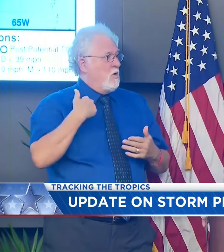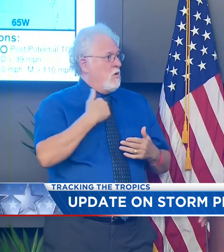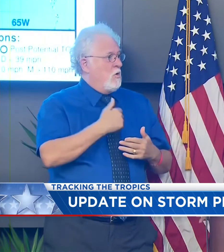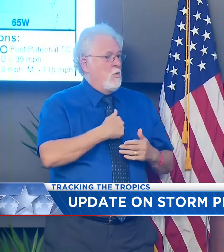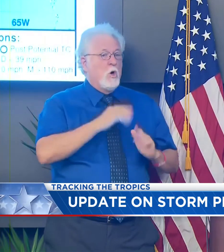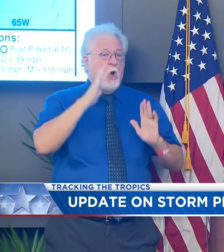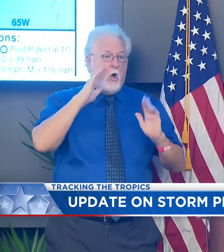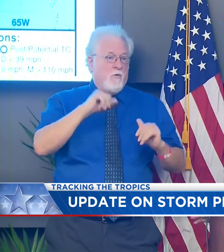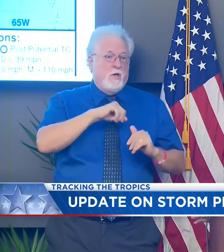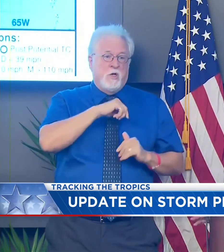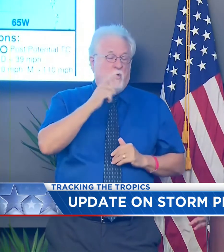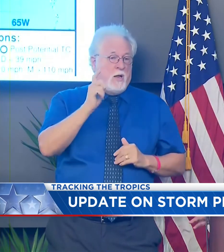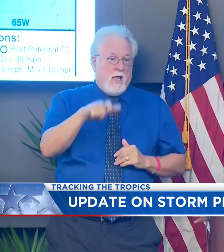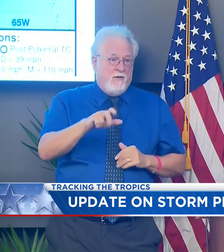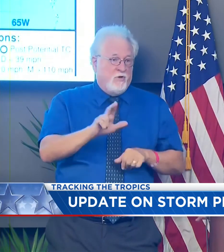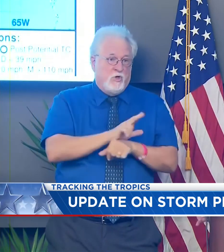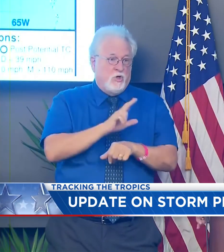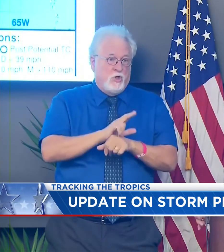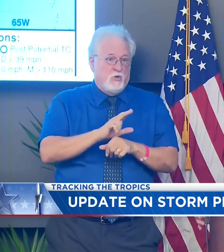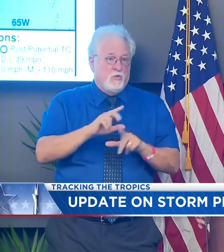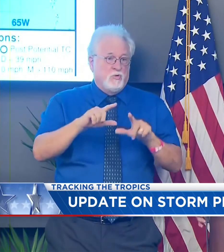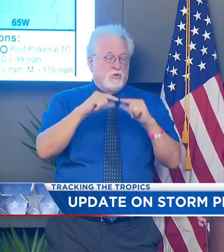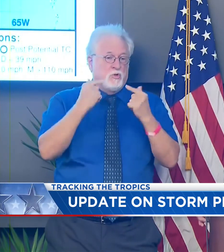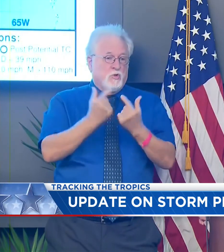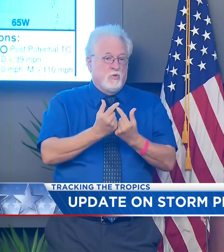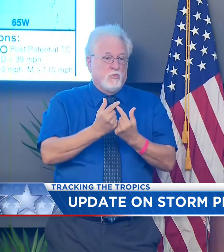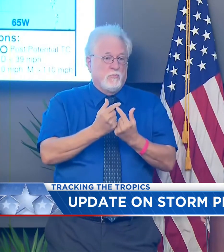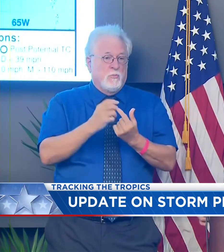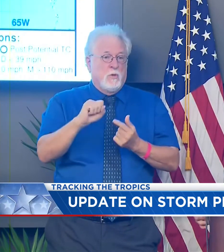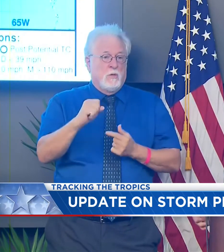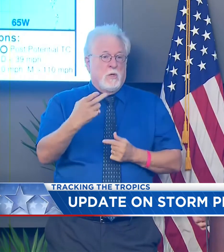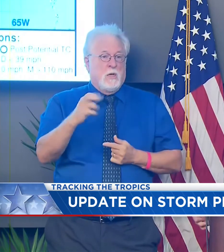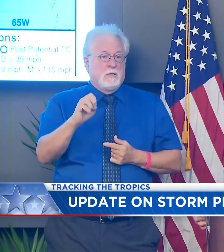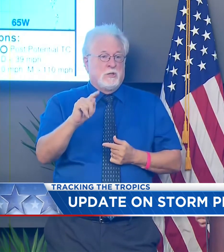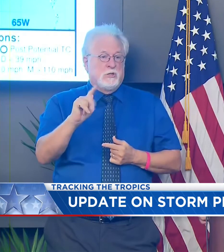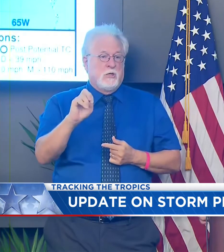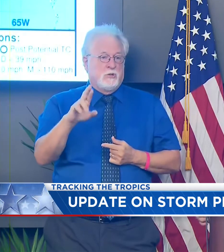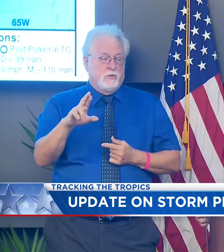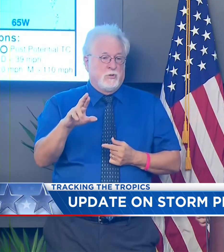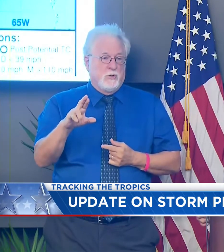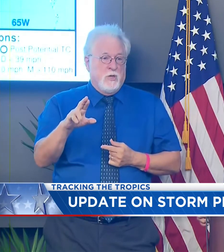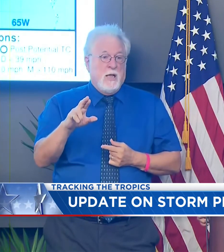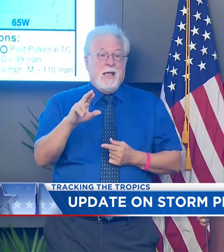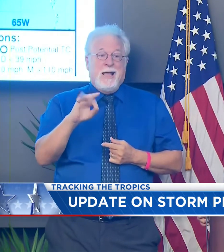YES, SIR, SAM. Governor: WELL, FIRST OF